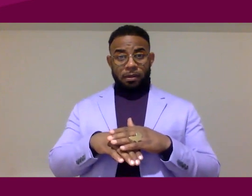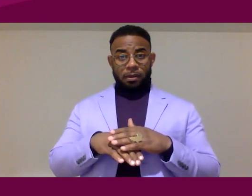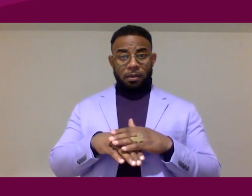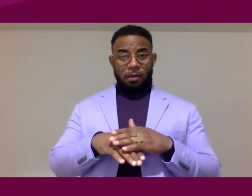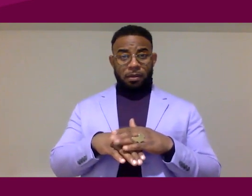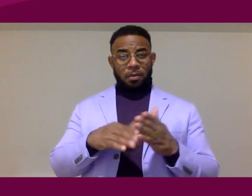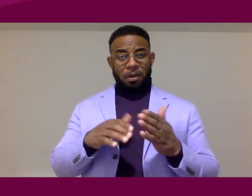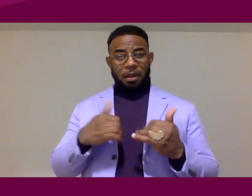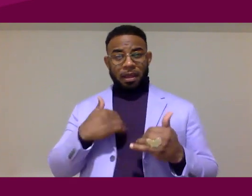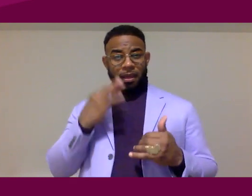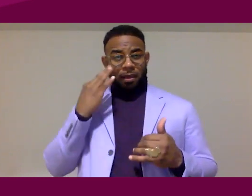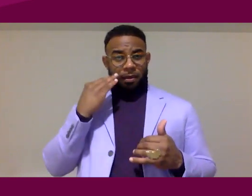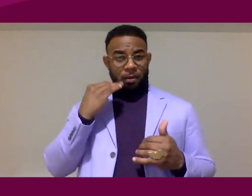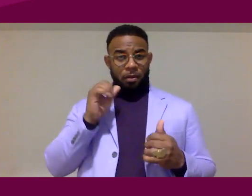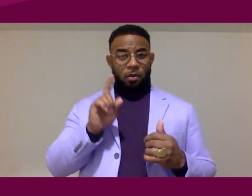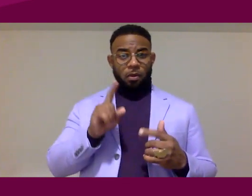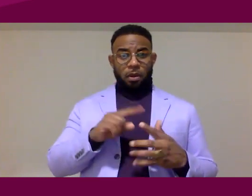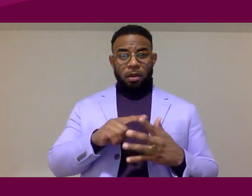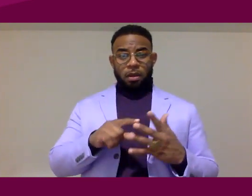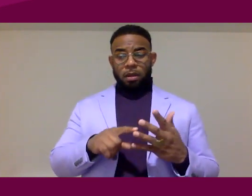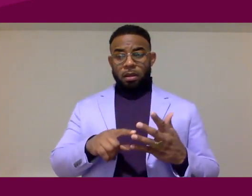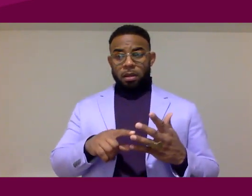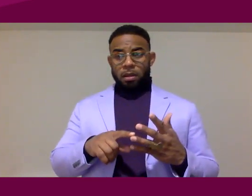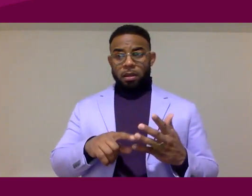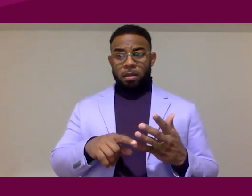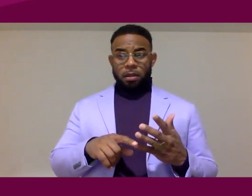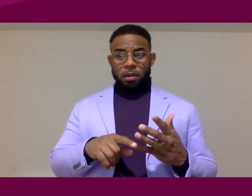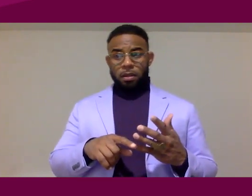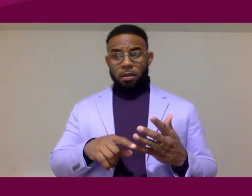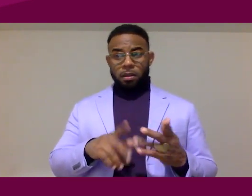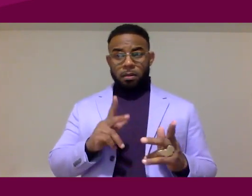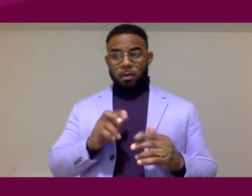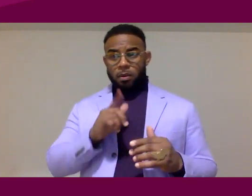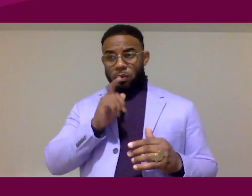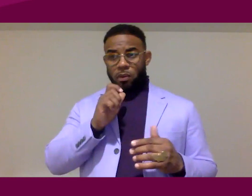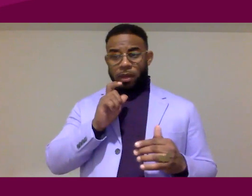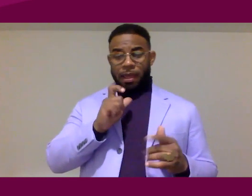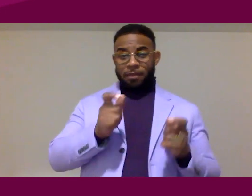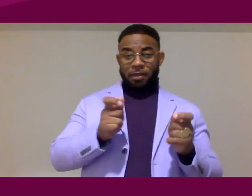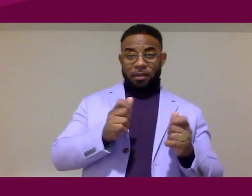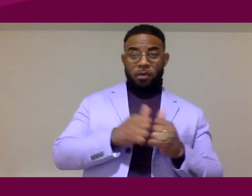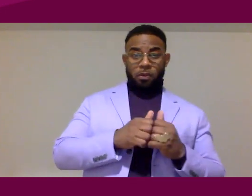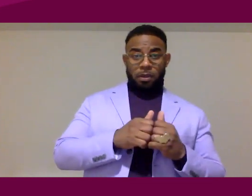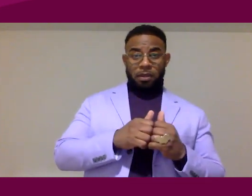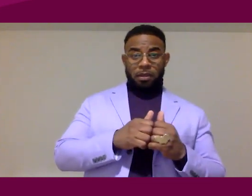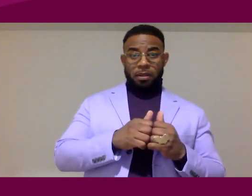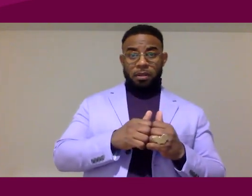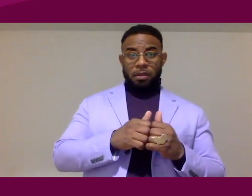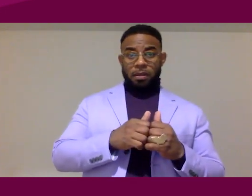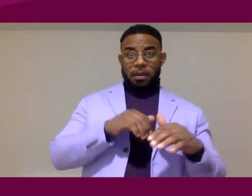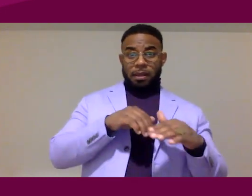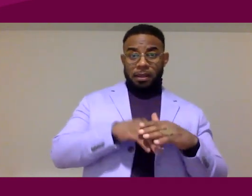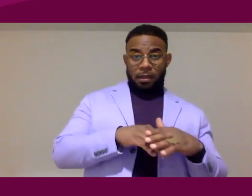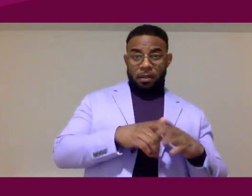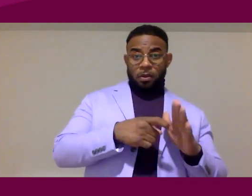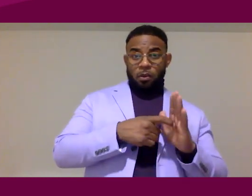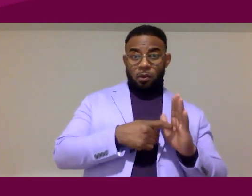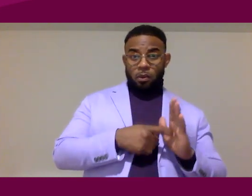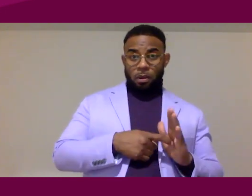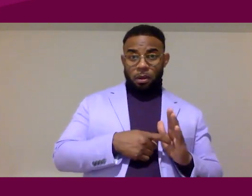probably had an experience where people who have to deal with accessibility requirements